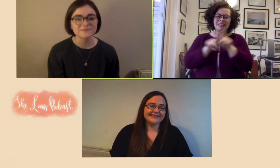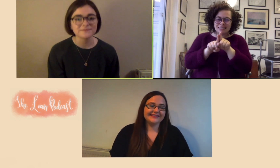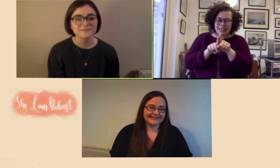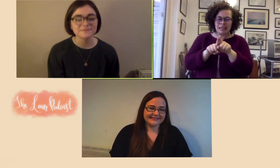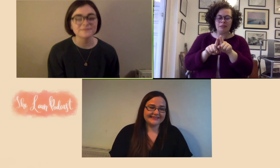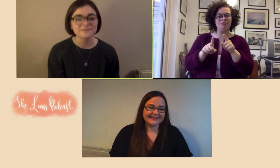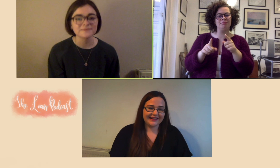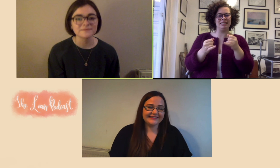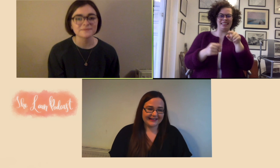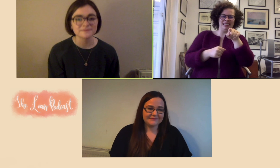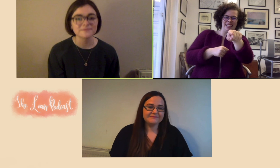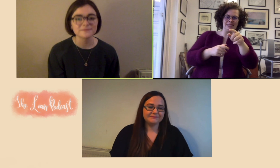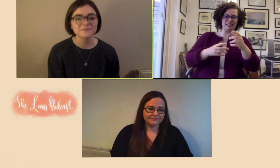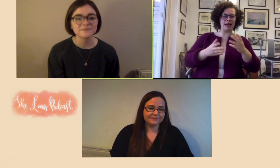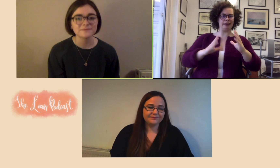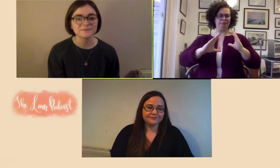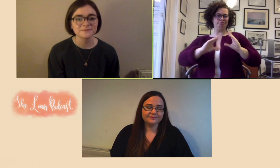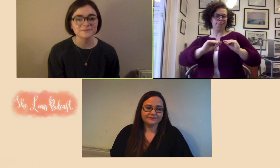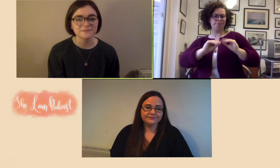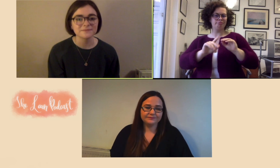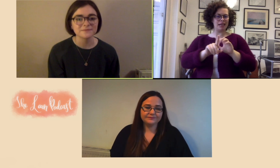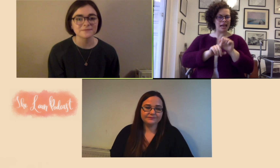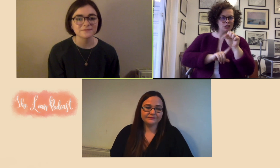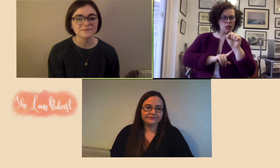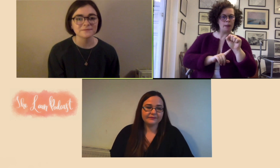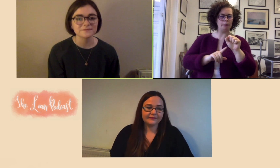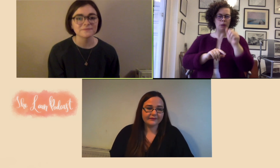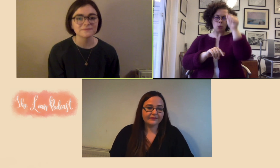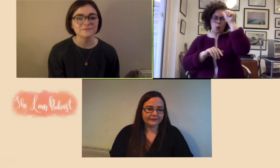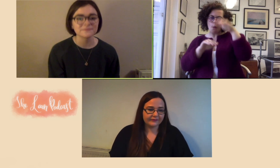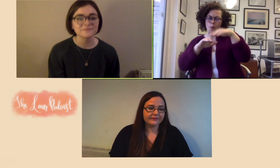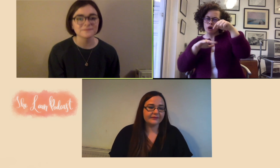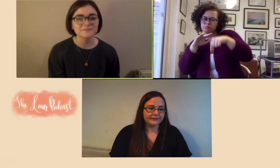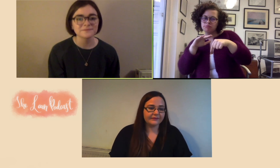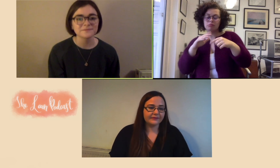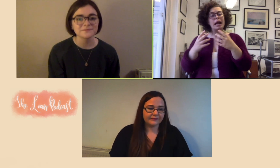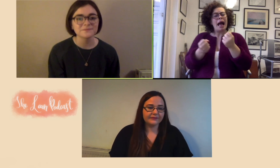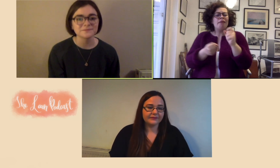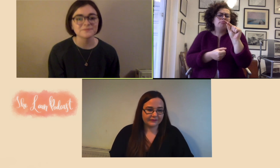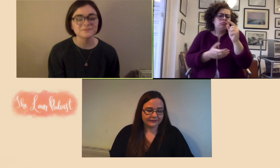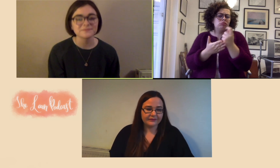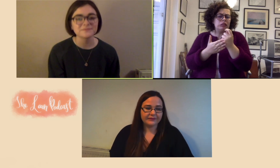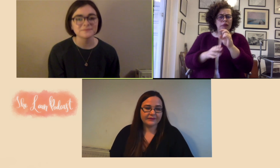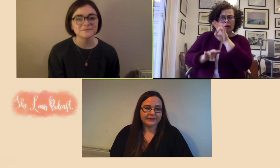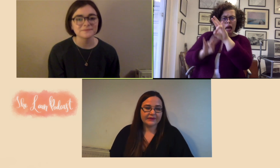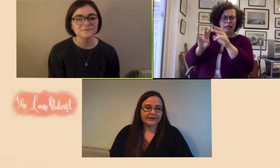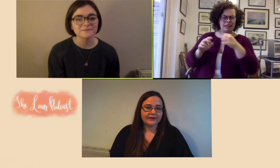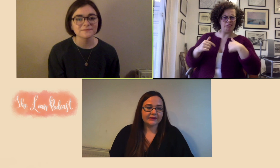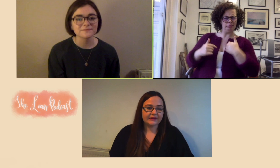oh, why you have two sign language interpreters and might it's like, almost like advocacy. It's like this kind of small chat.